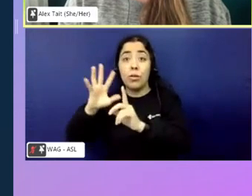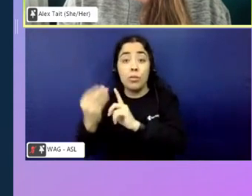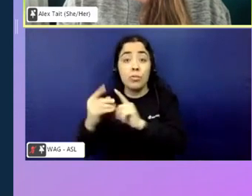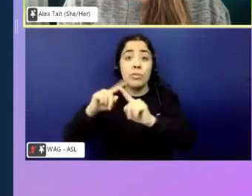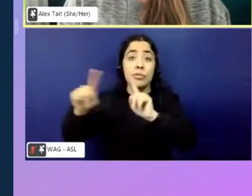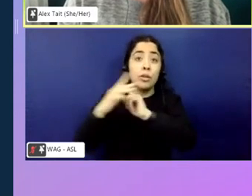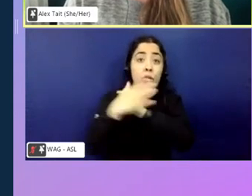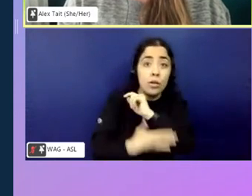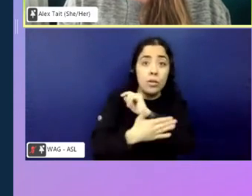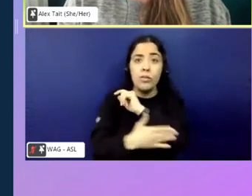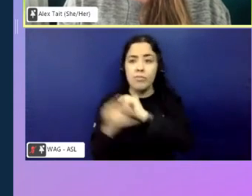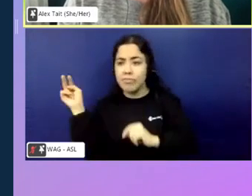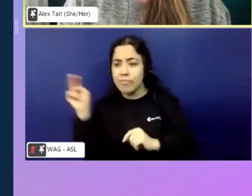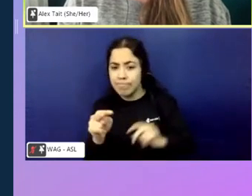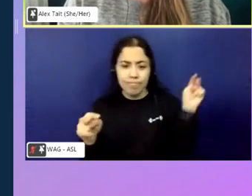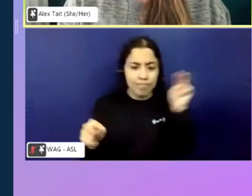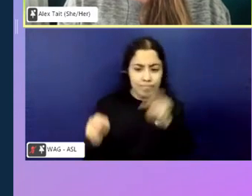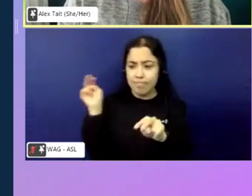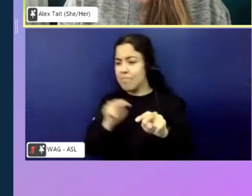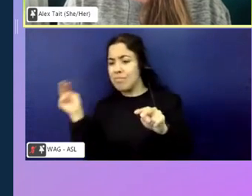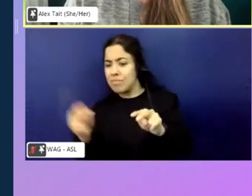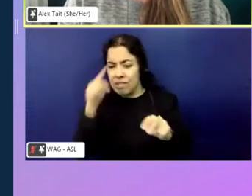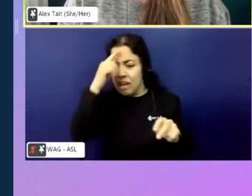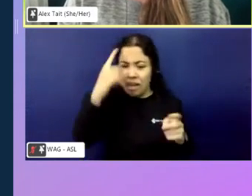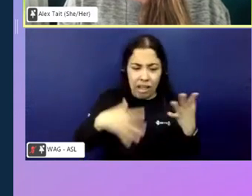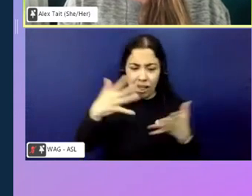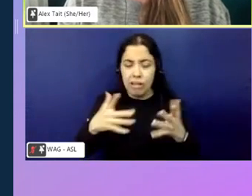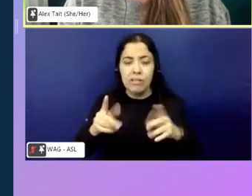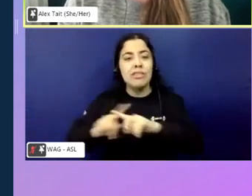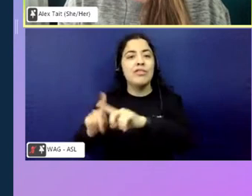largest disability group here when you have other people from other countries you don't have the same cultural